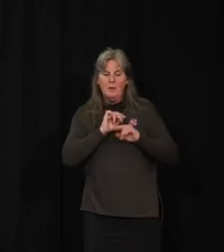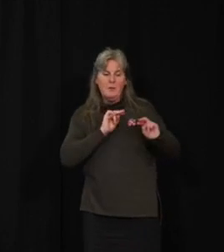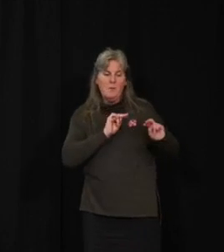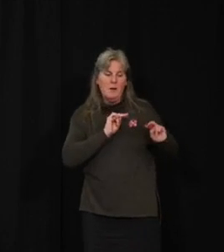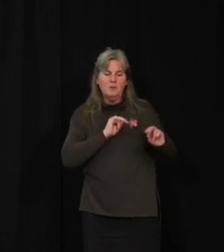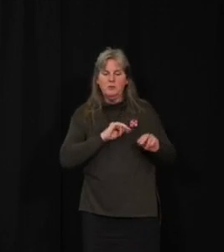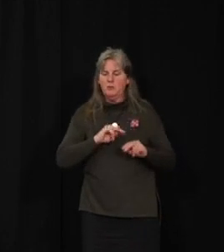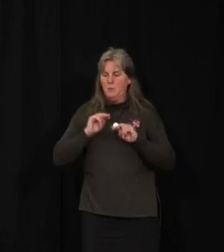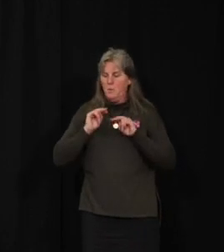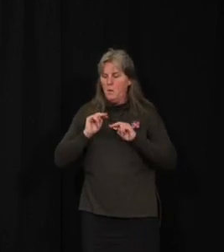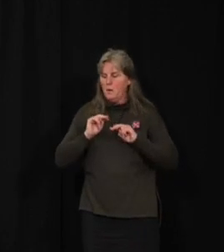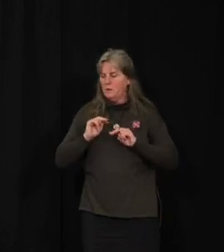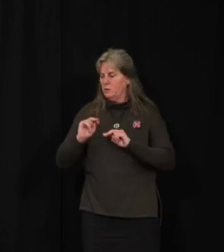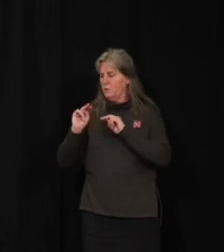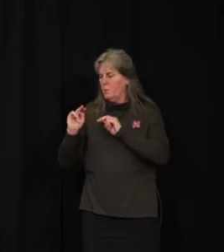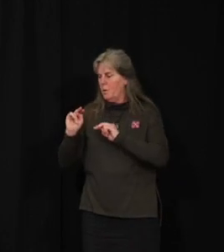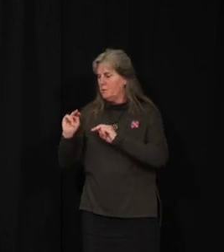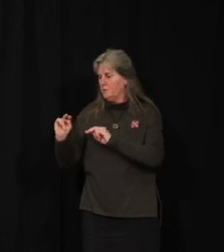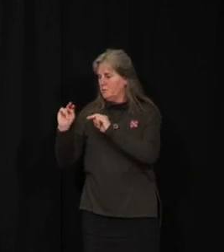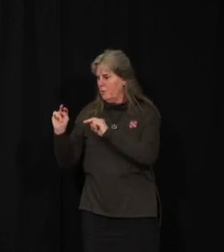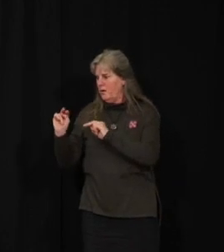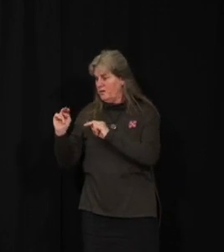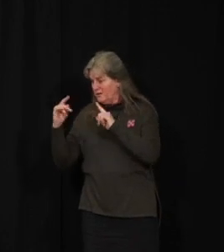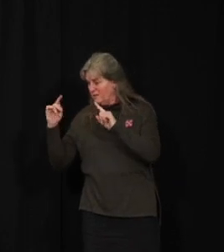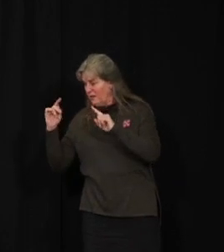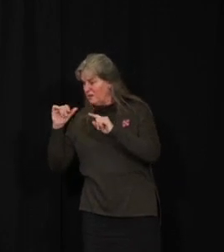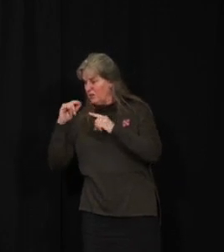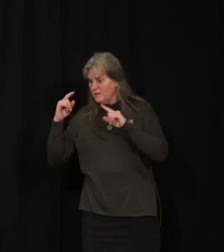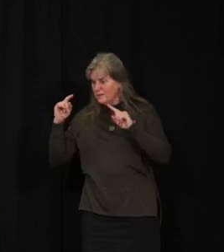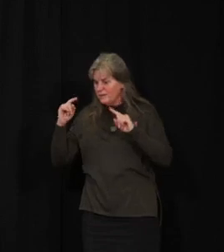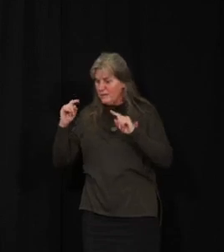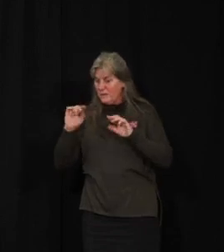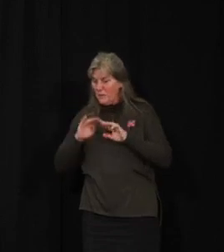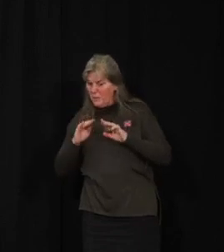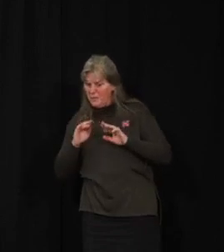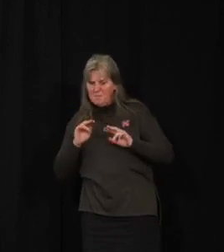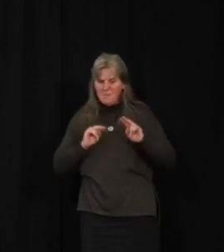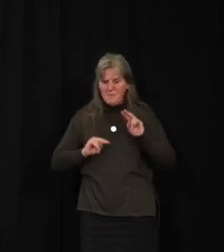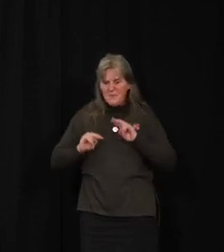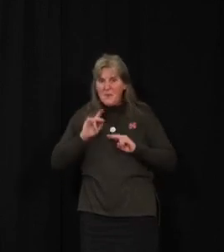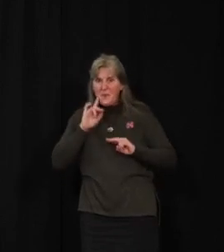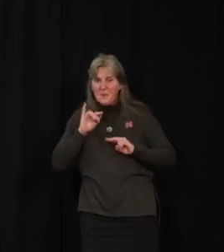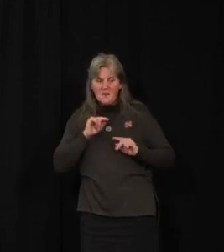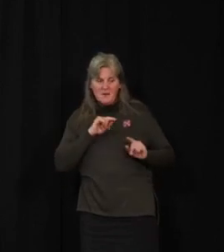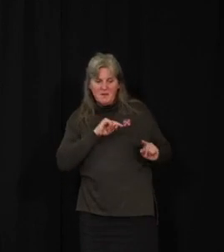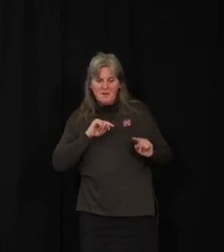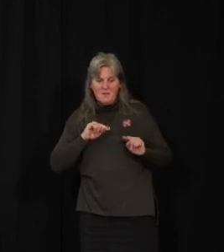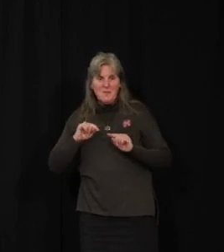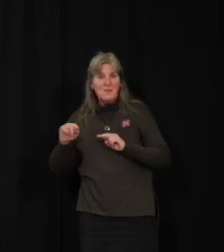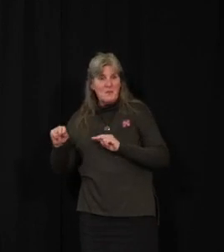So again, we will follow the epidemiology to be sure, as far